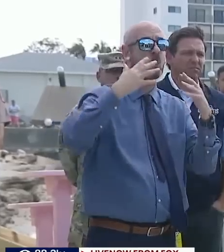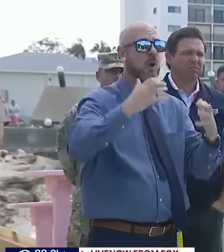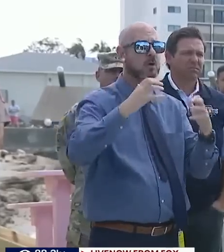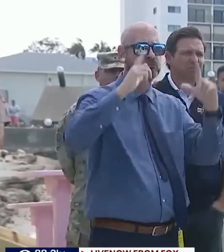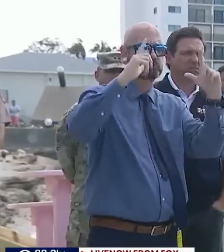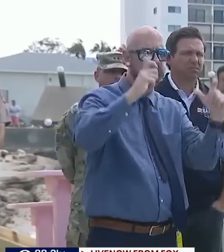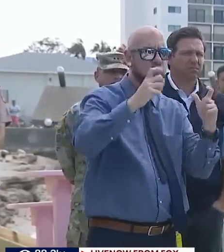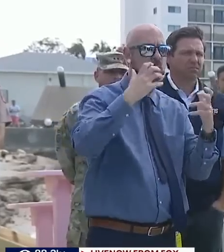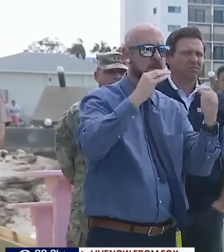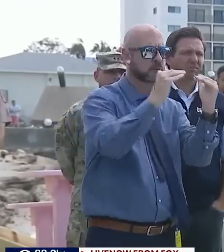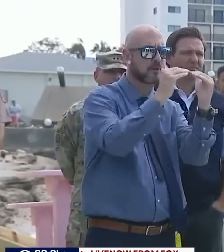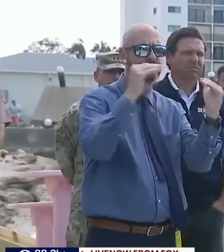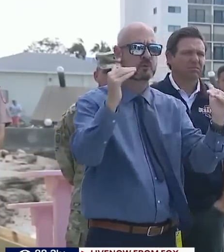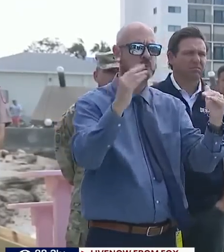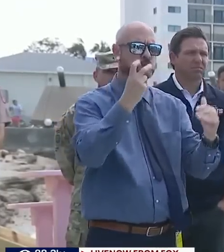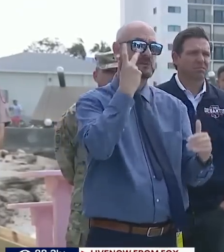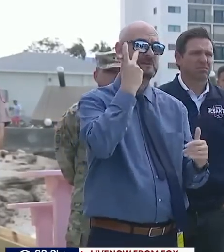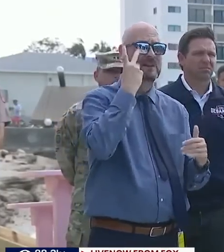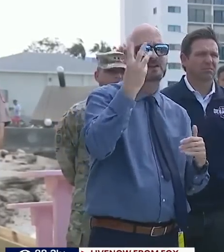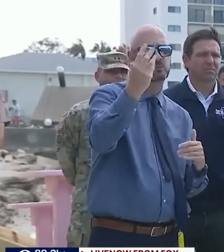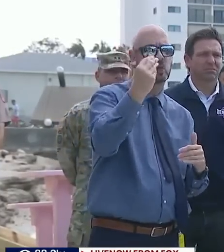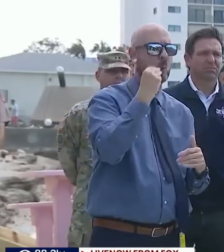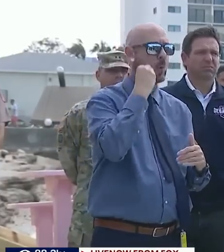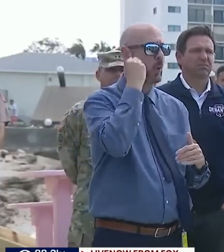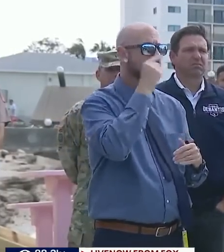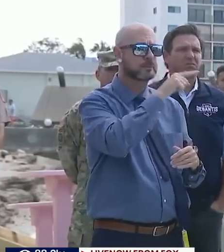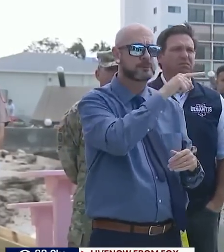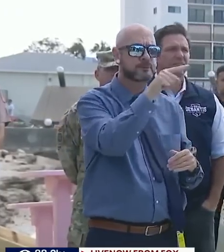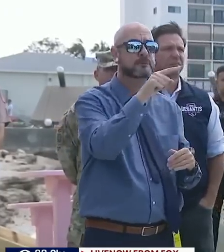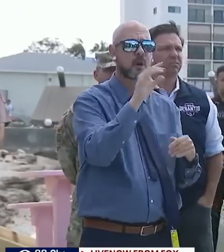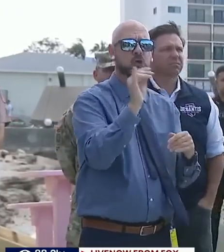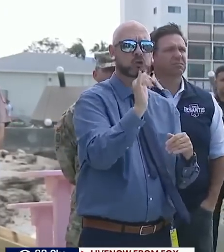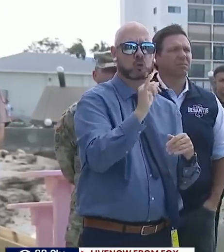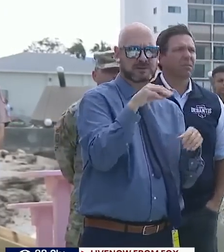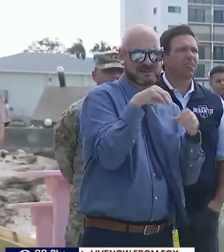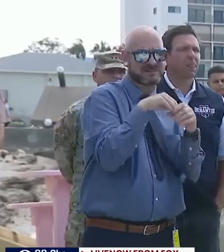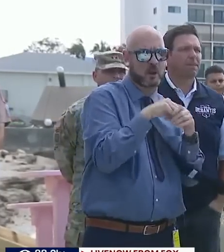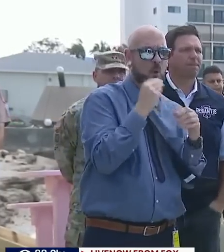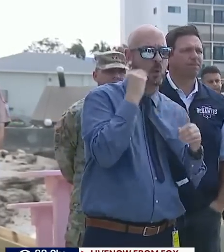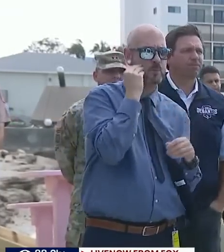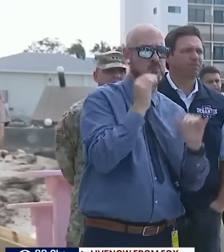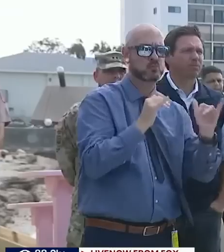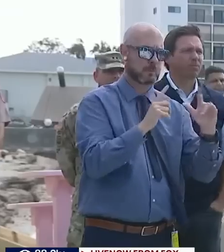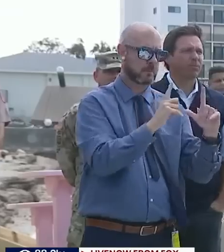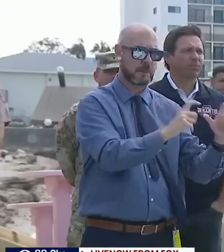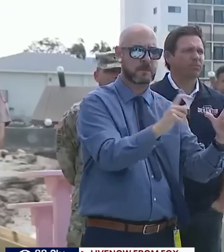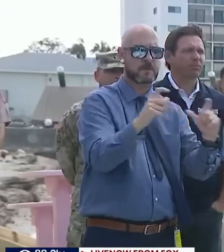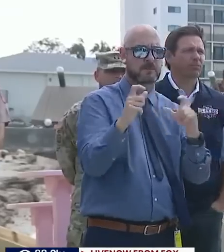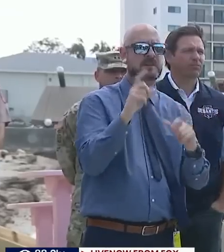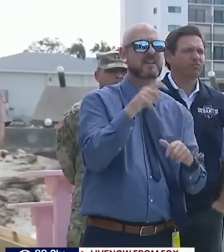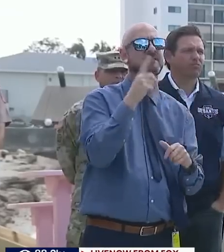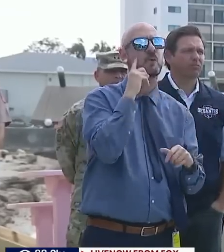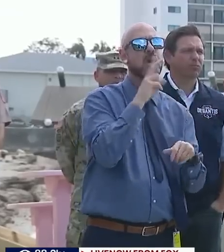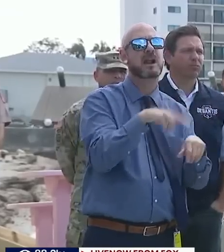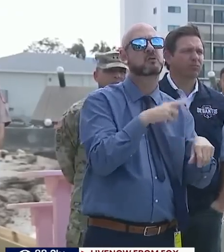we noticed was the high water marks You're going to want to take a photograph. of that high water mark both on the outside of your home. and on the